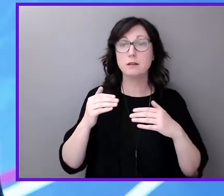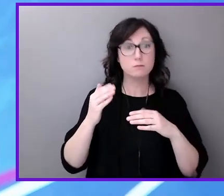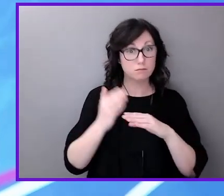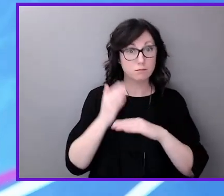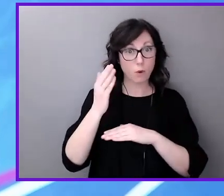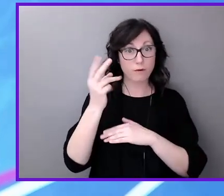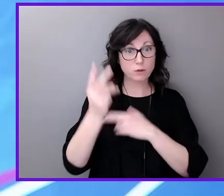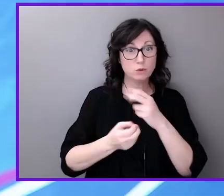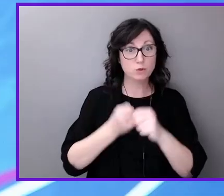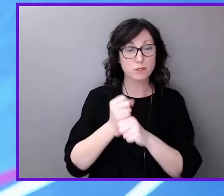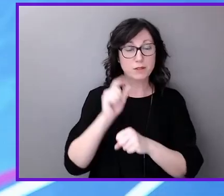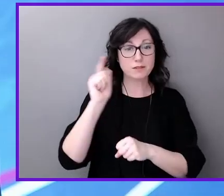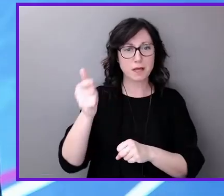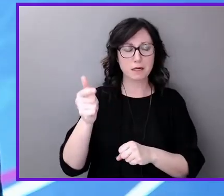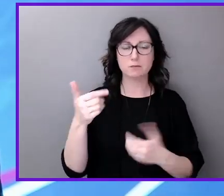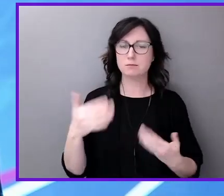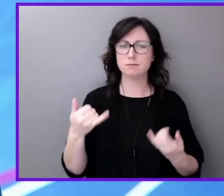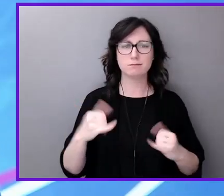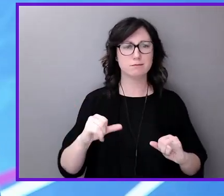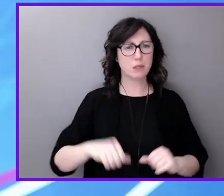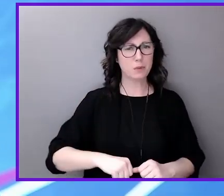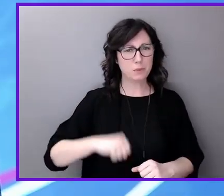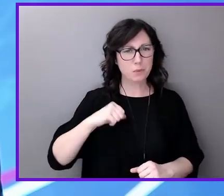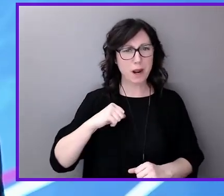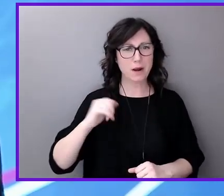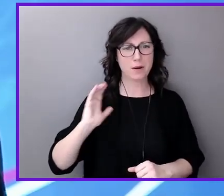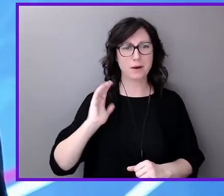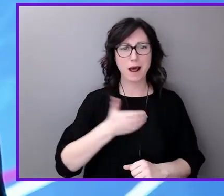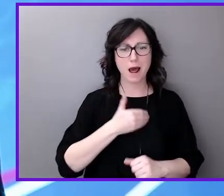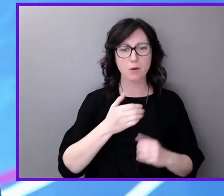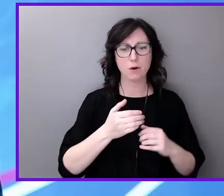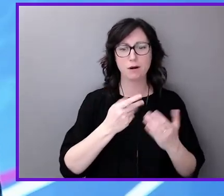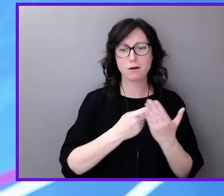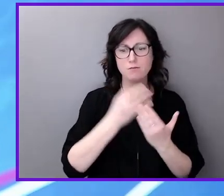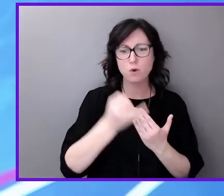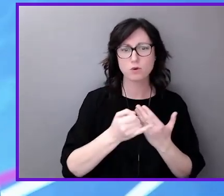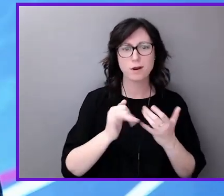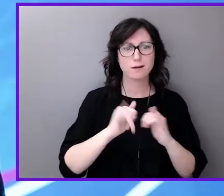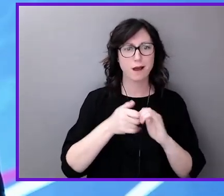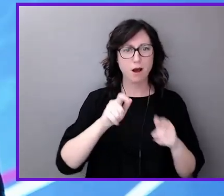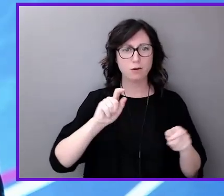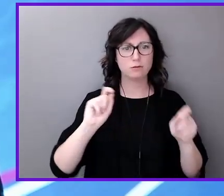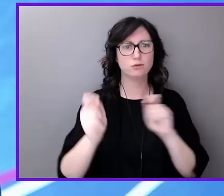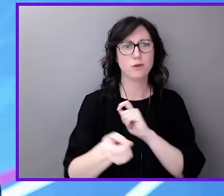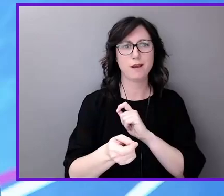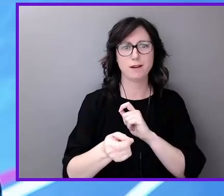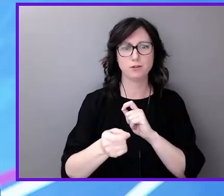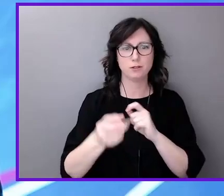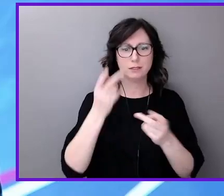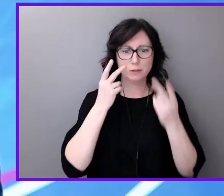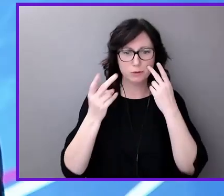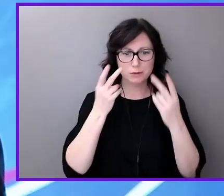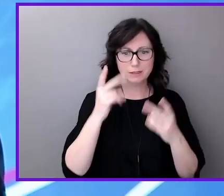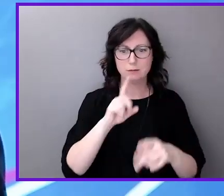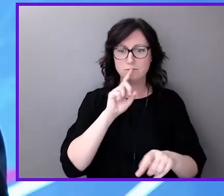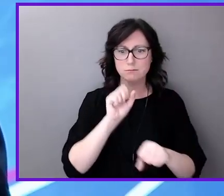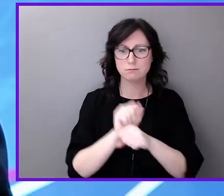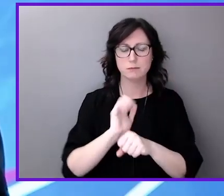I’m proud of how this campaign has transformed the composition and real work of the Council.